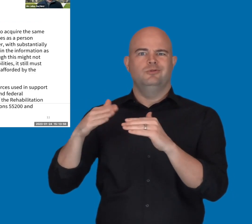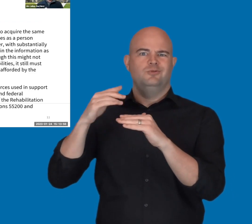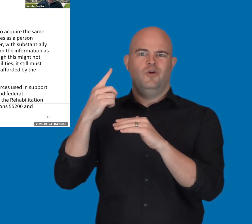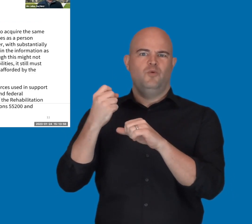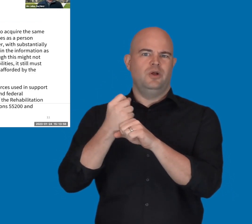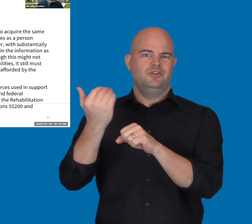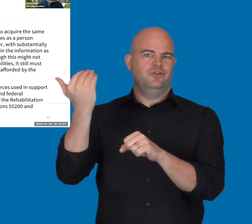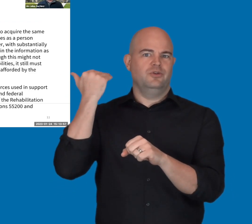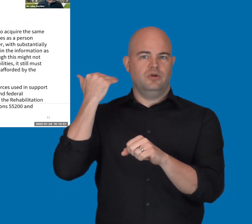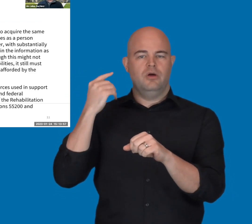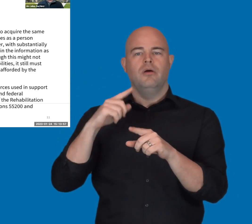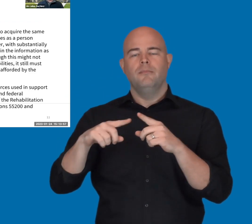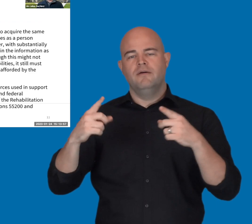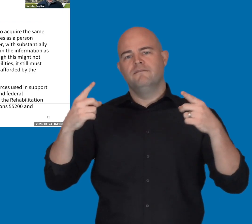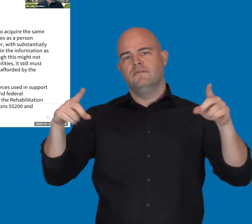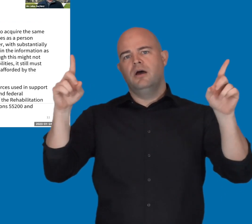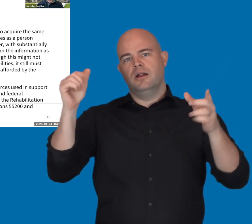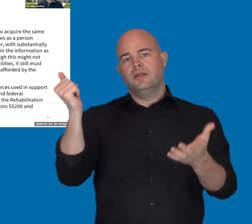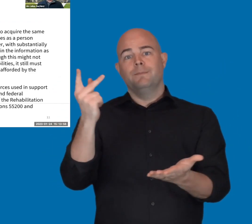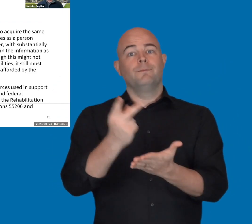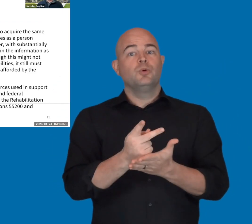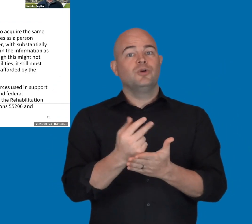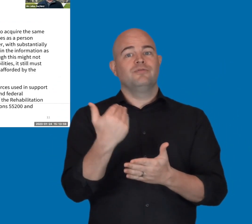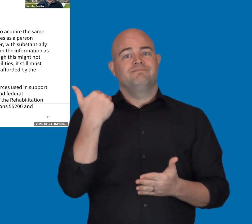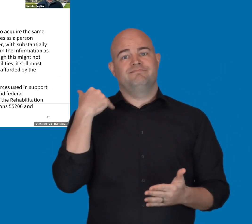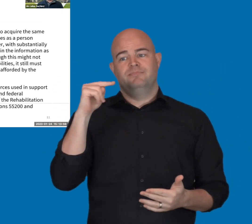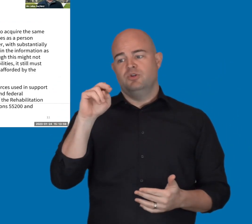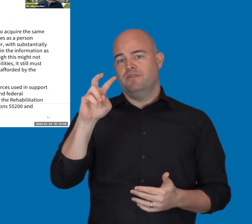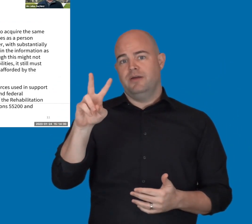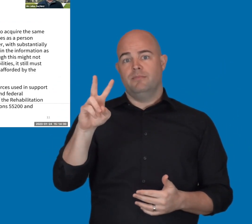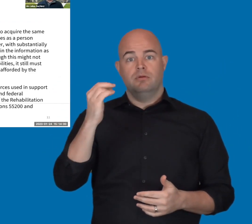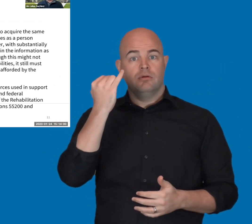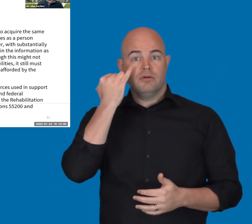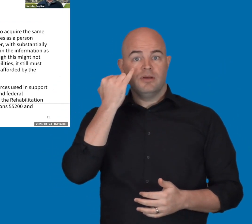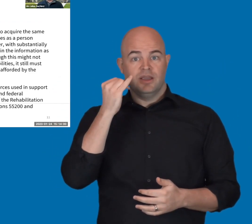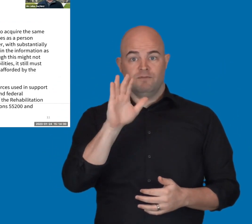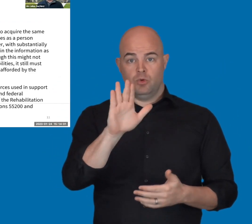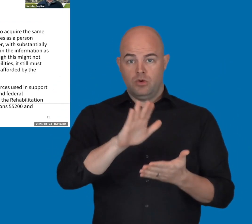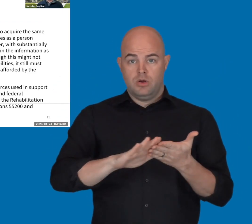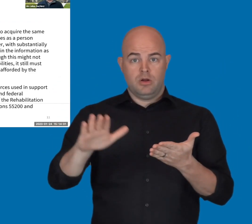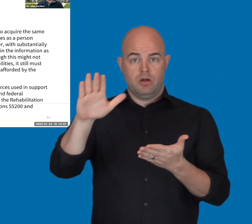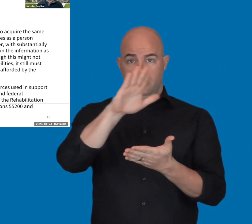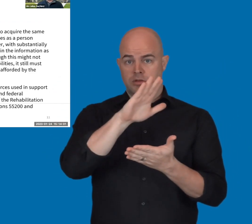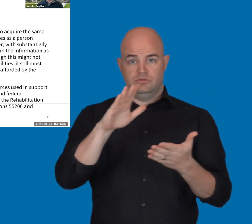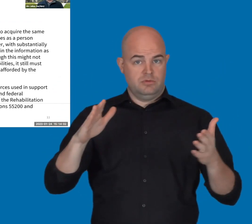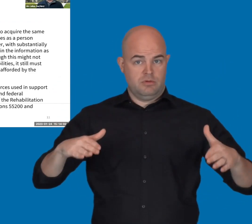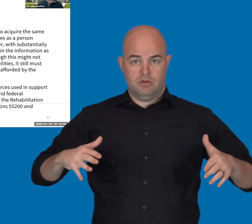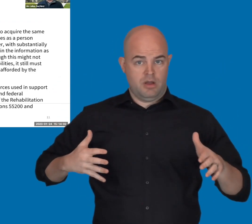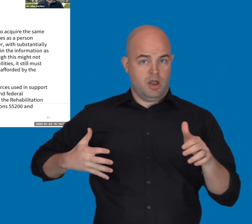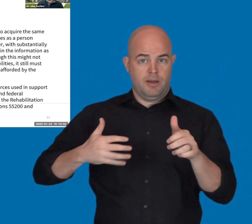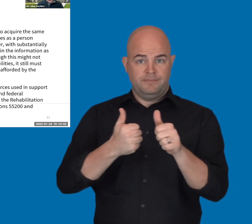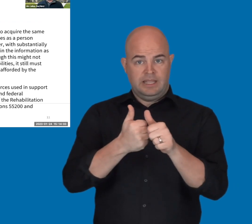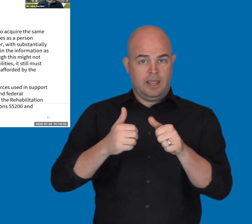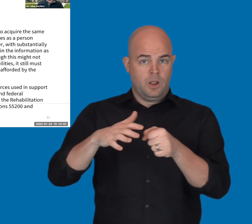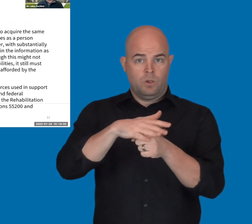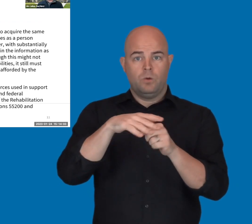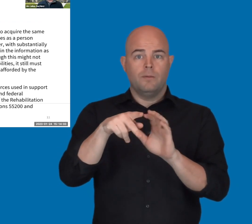So, I think one thing that often is expressed by faculty at the Distance Education -- who are involved in Distance Education is